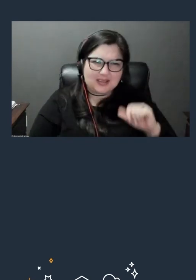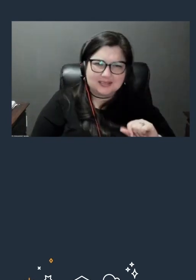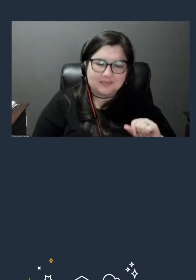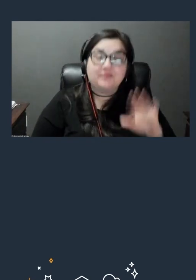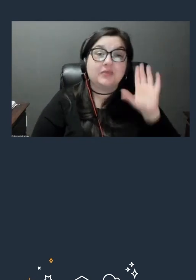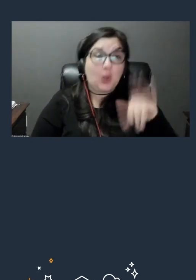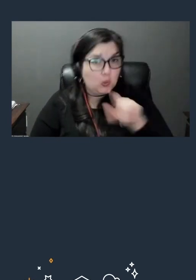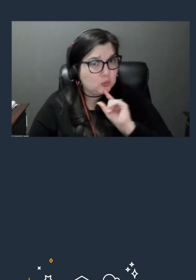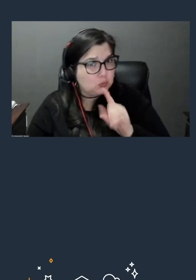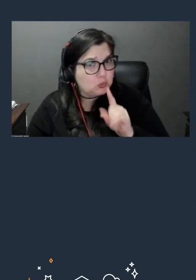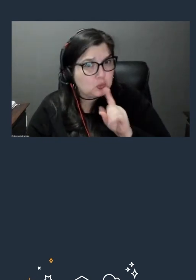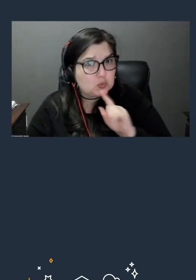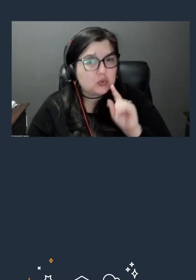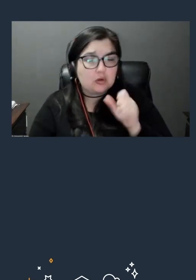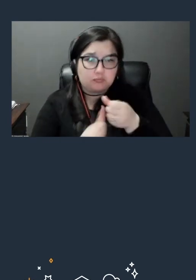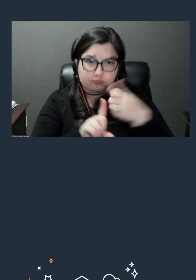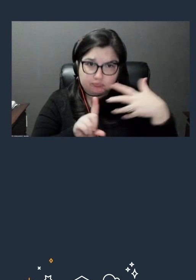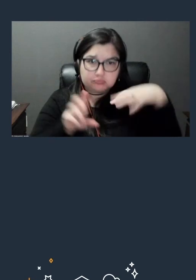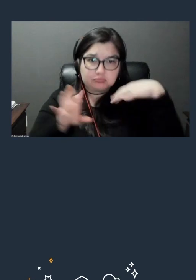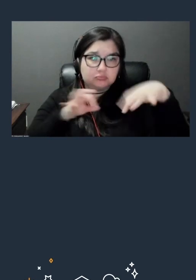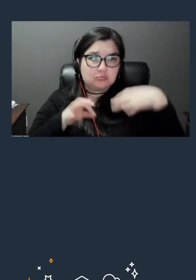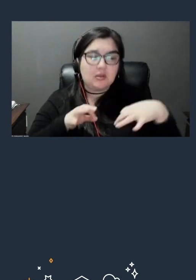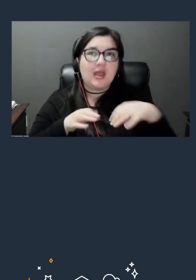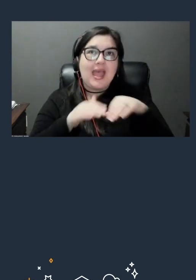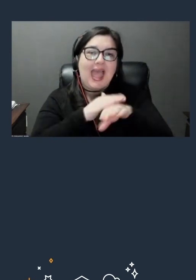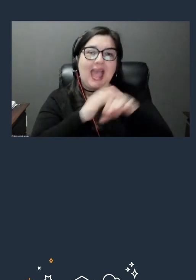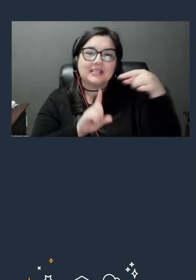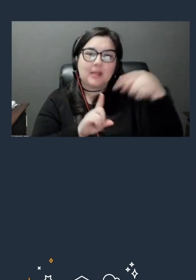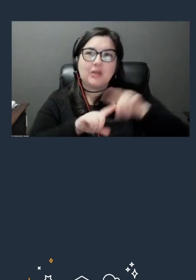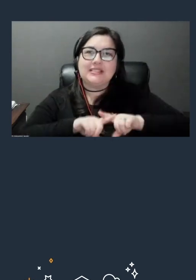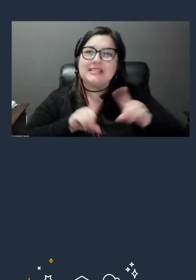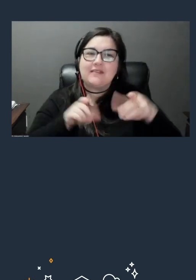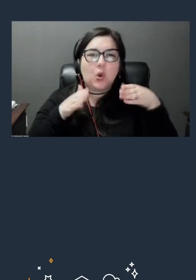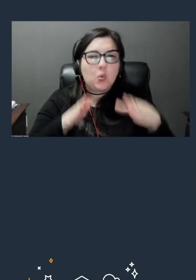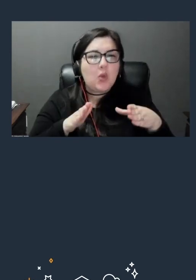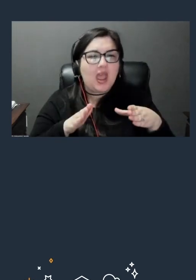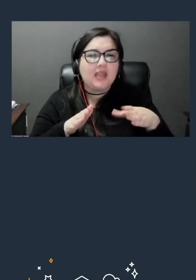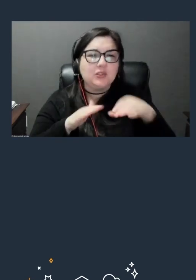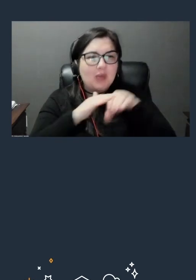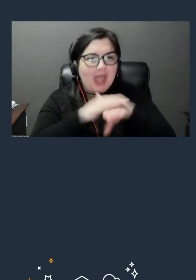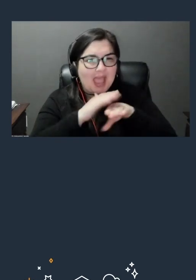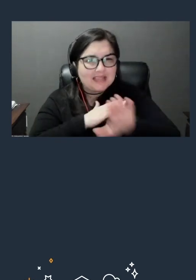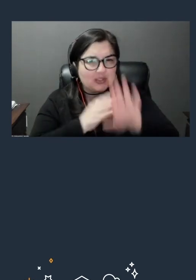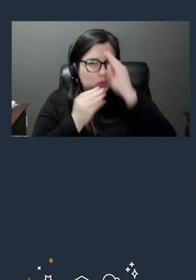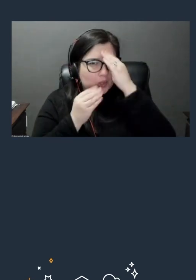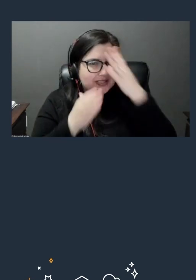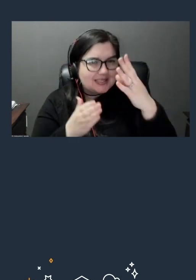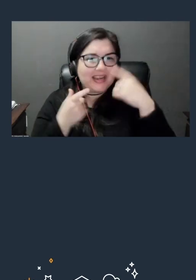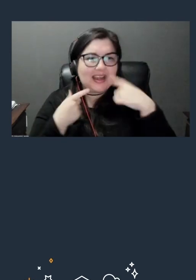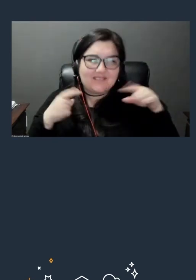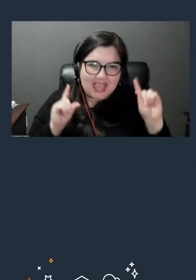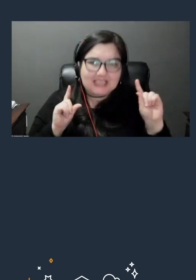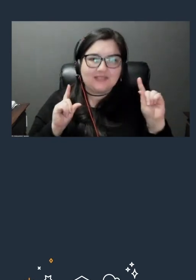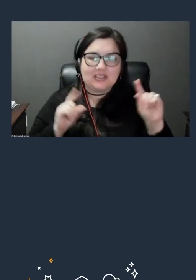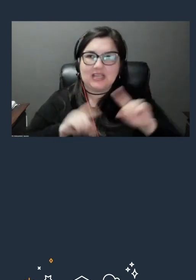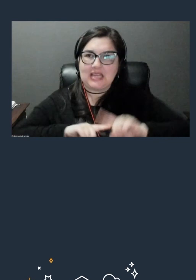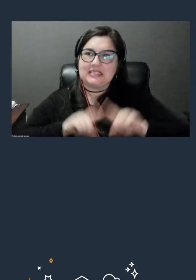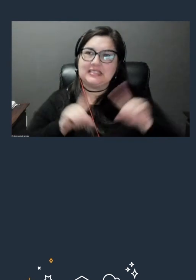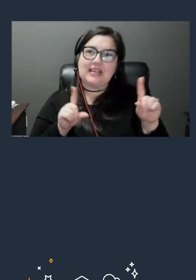as a different way to access your data effectively. You have a different dimension from where you can access your data.